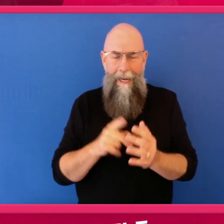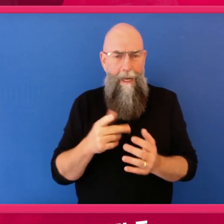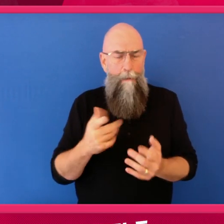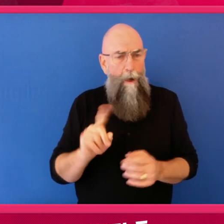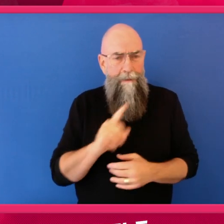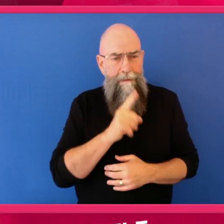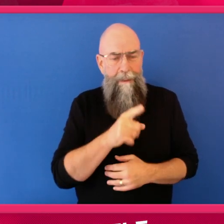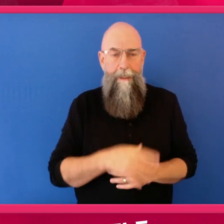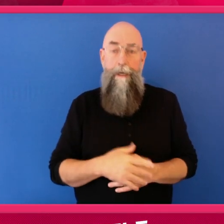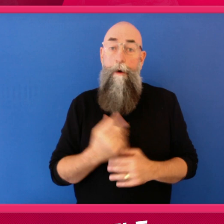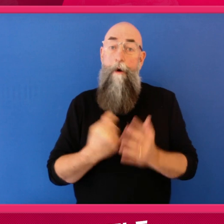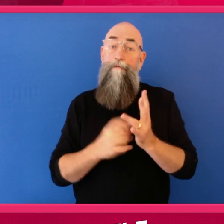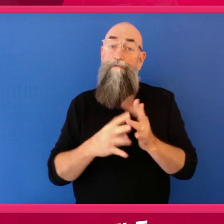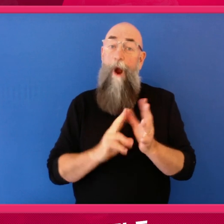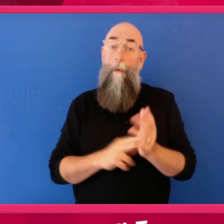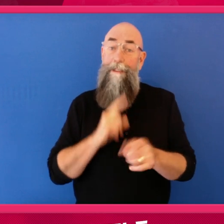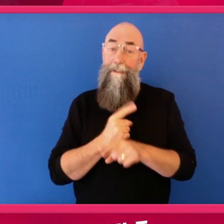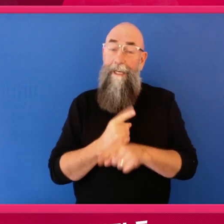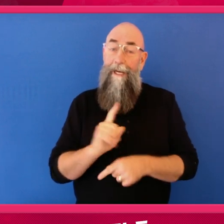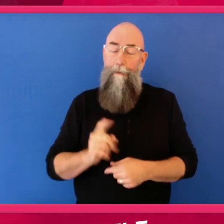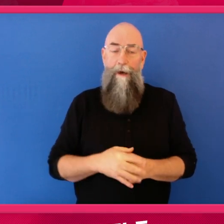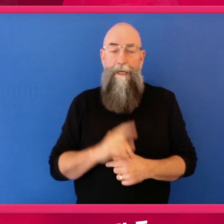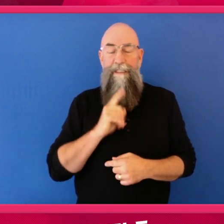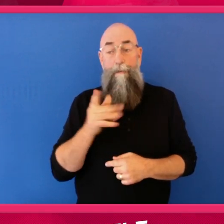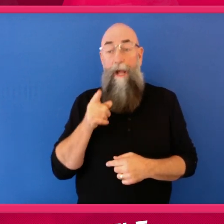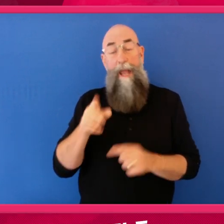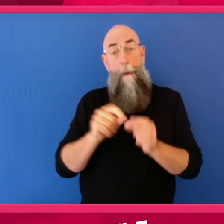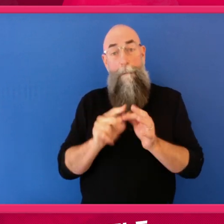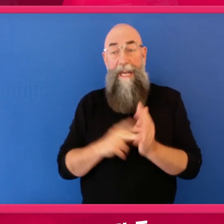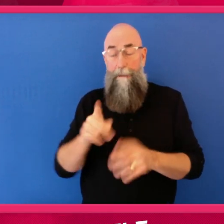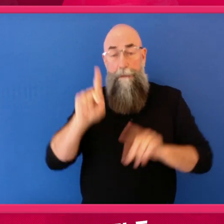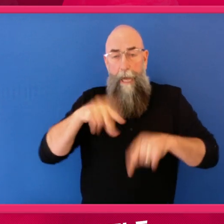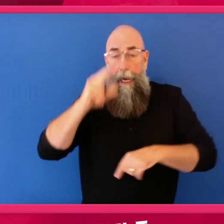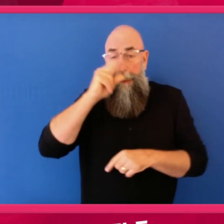Aussie team back in 2018. We've been rooming ever since then on these tours away. And to